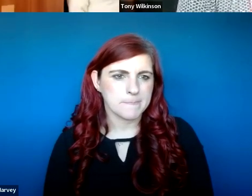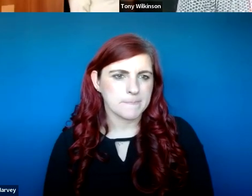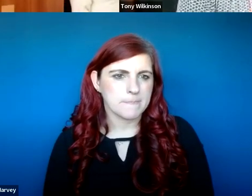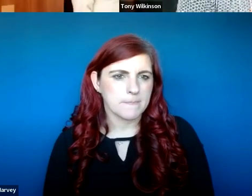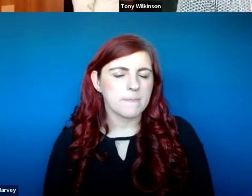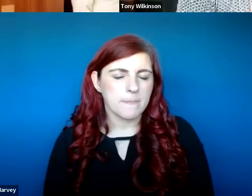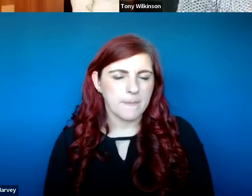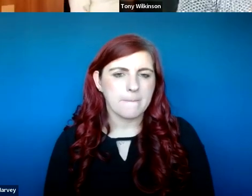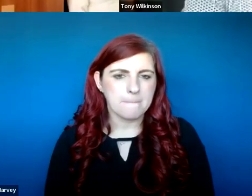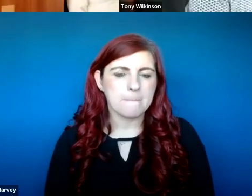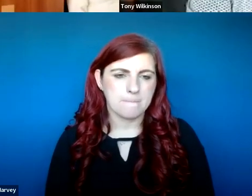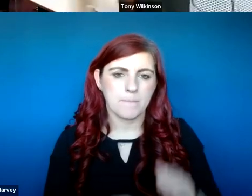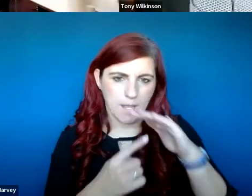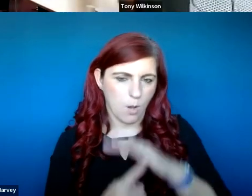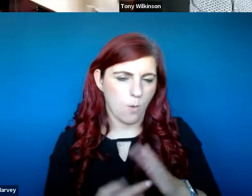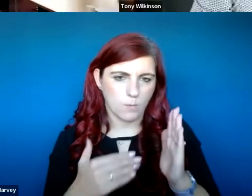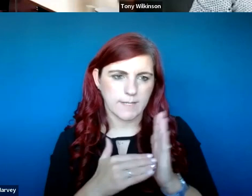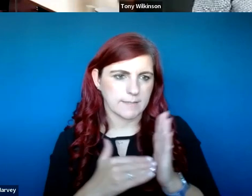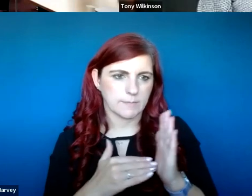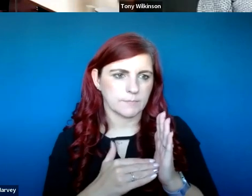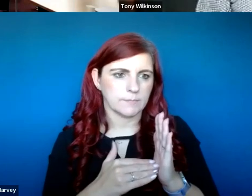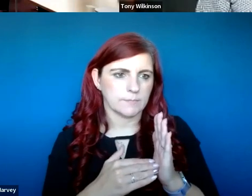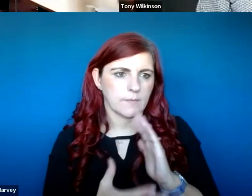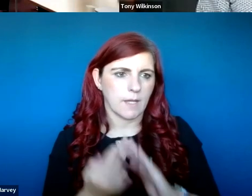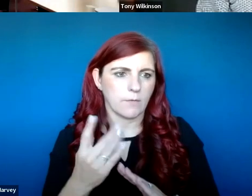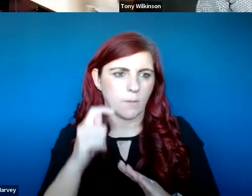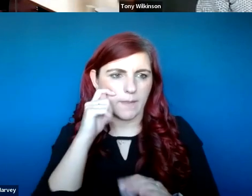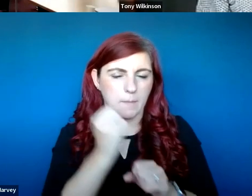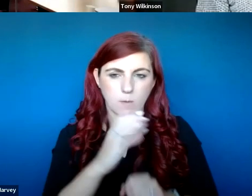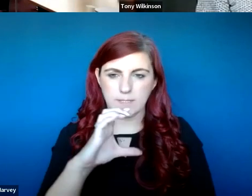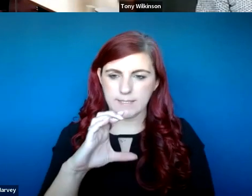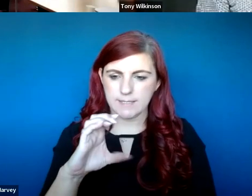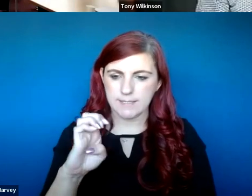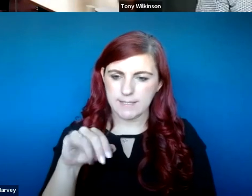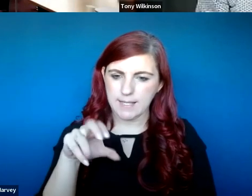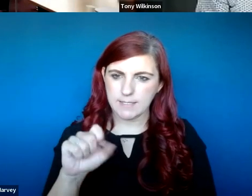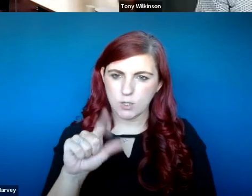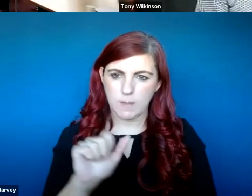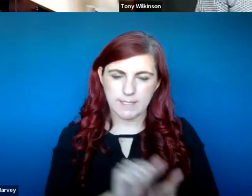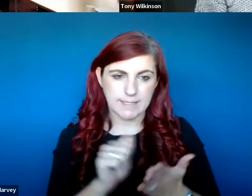So yes it is very low, and if you look at census 2016, for example,